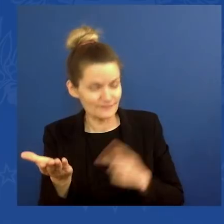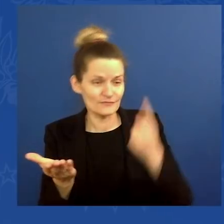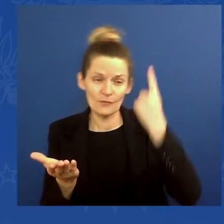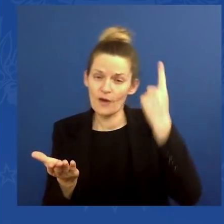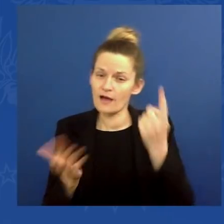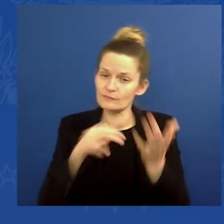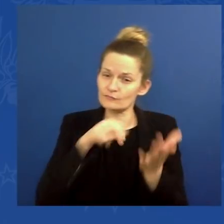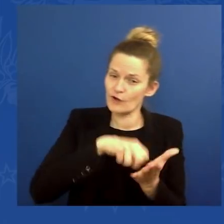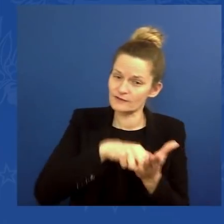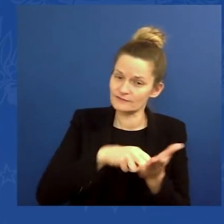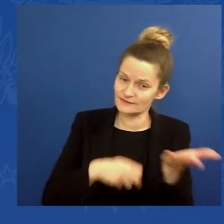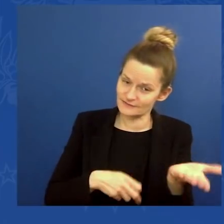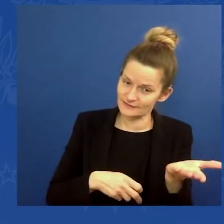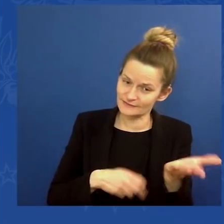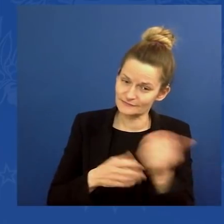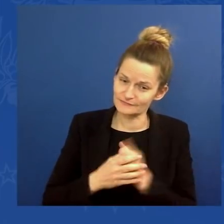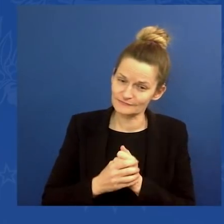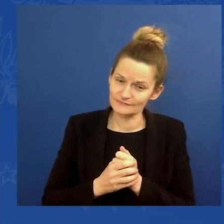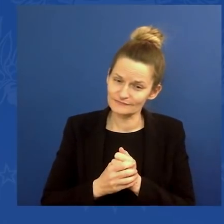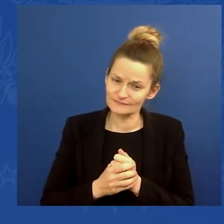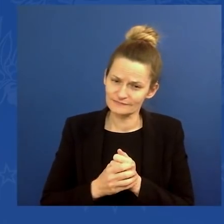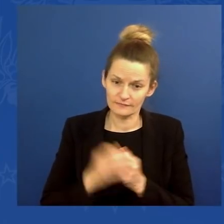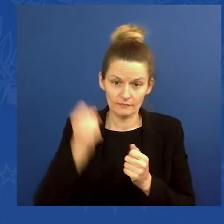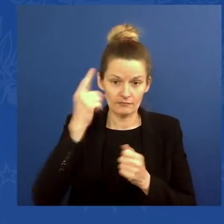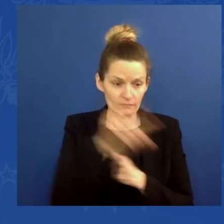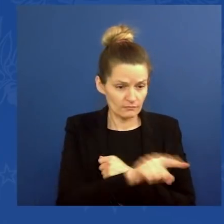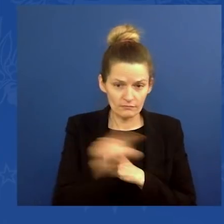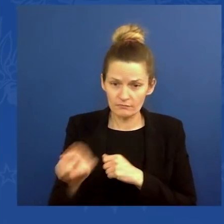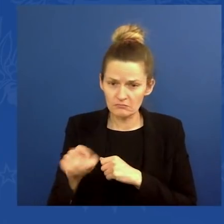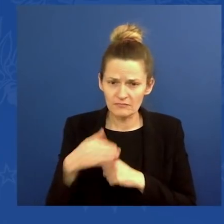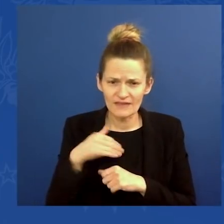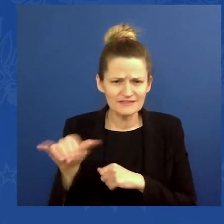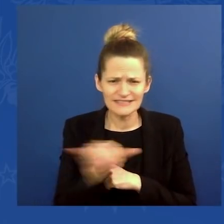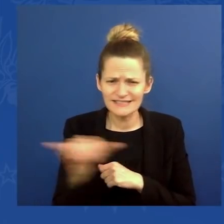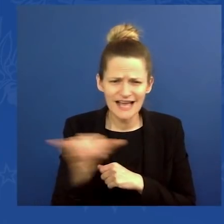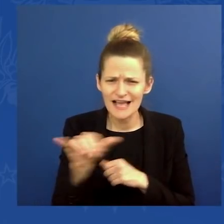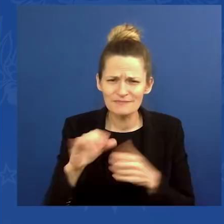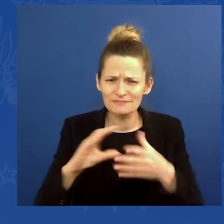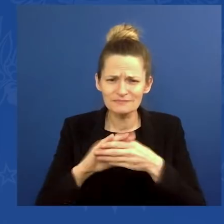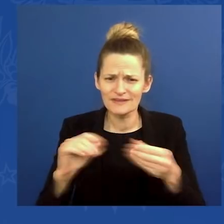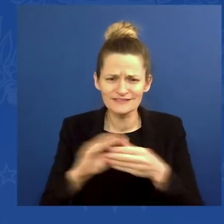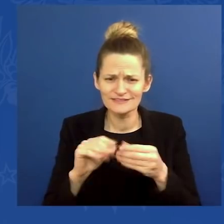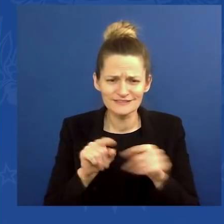and they both had the same message. They said that they who had never known conflict,